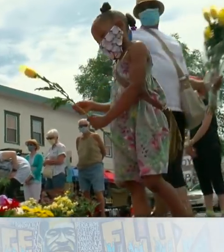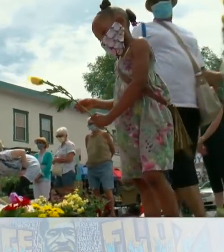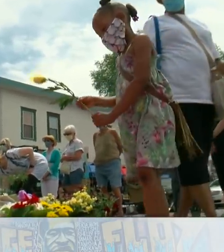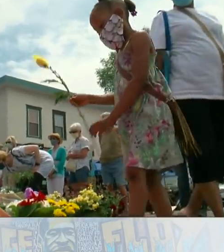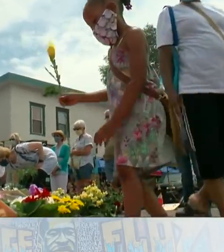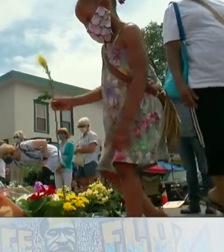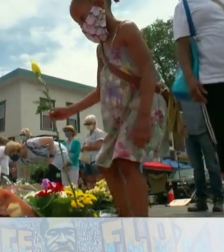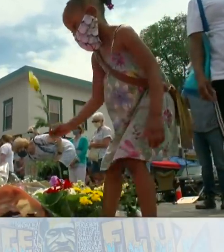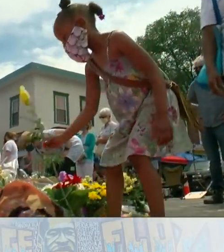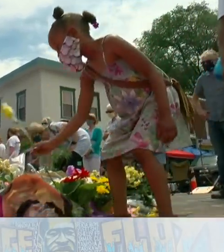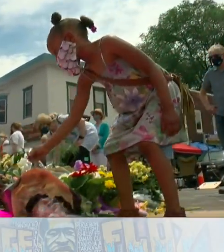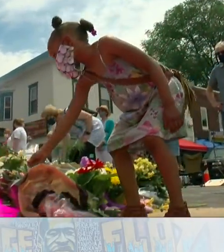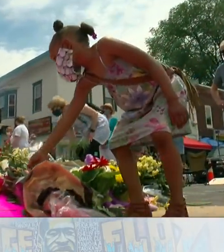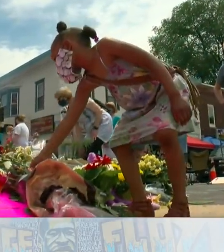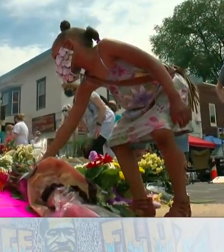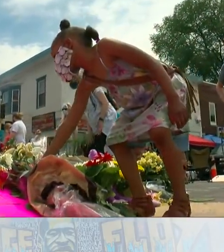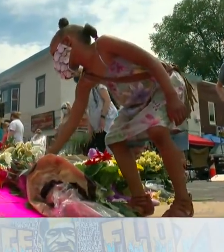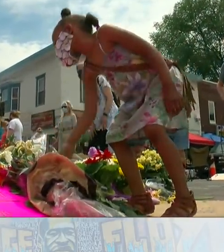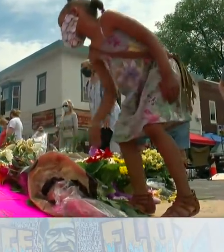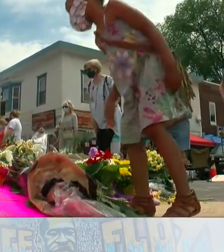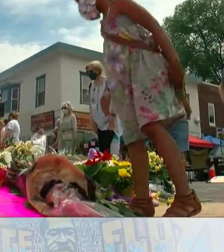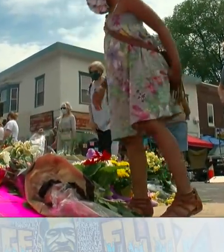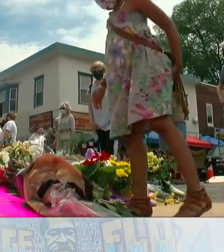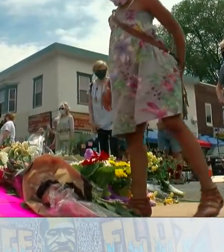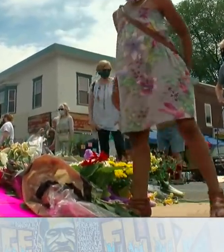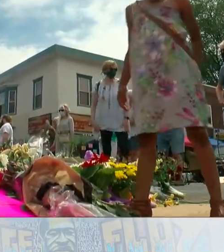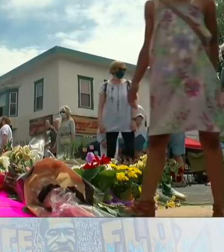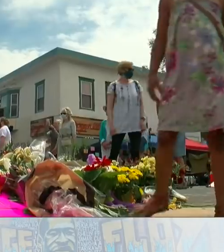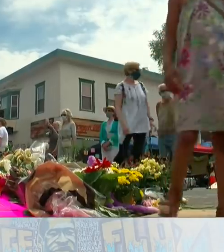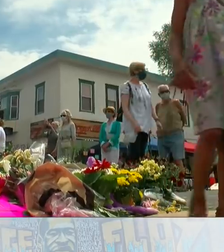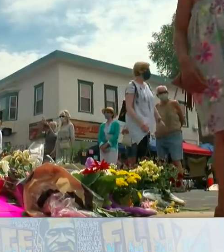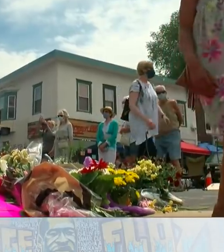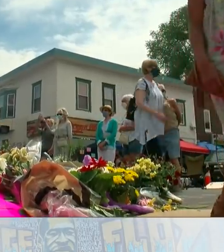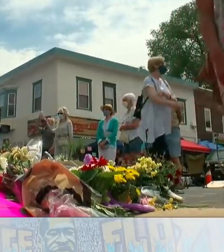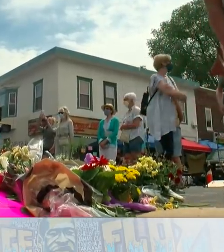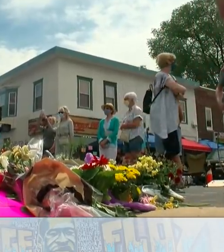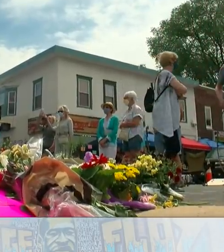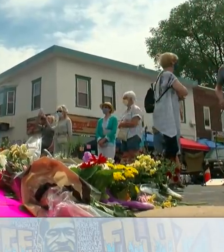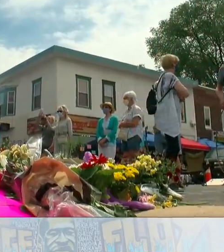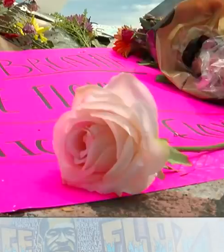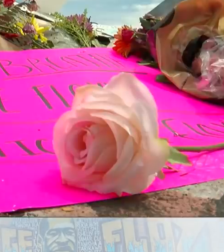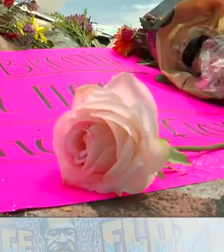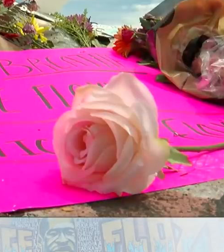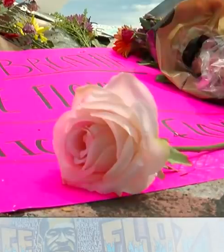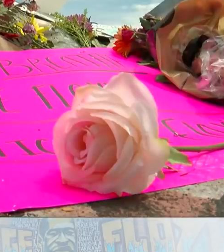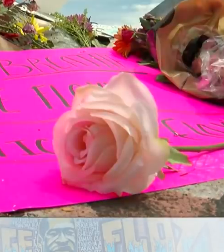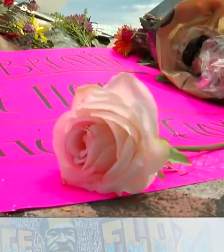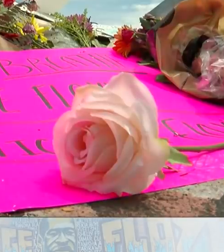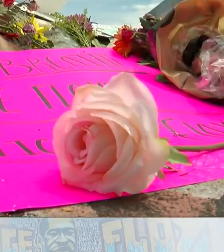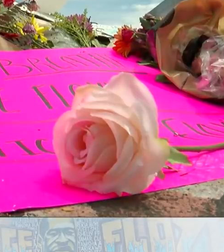THROUGH THE FLOOD I'VE BEEN BROKEN